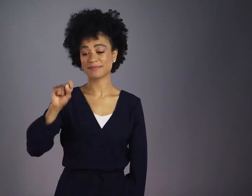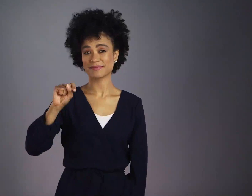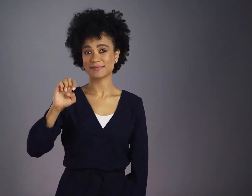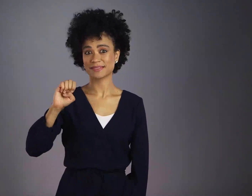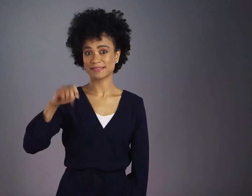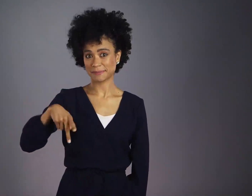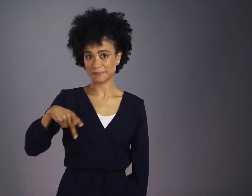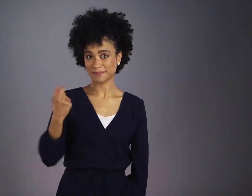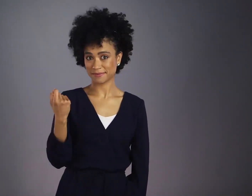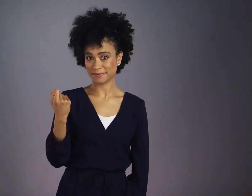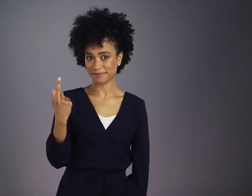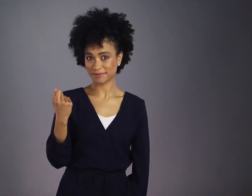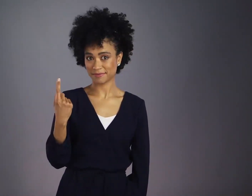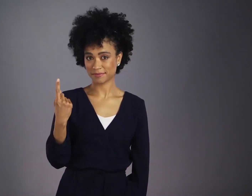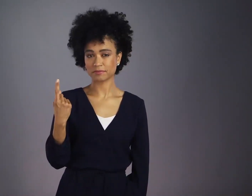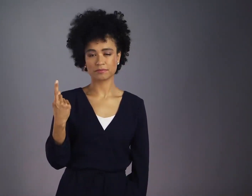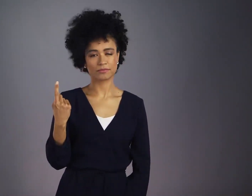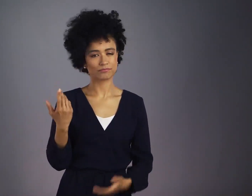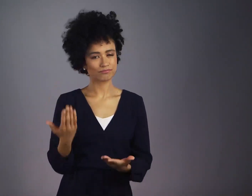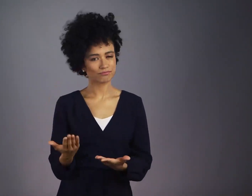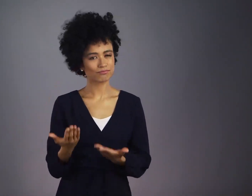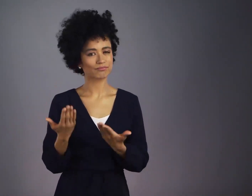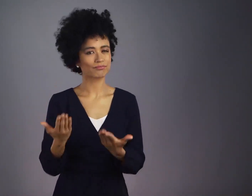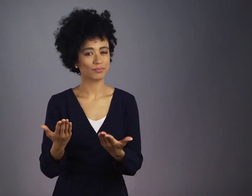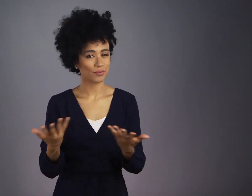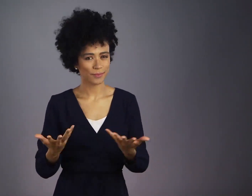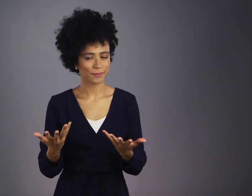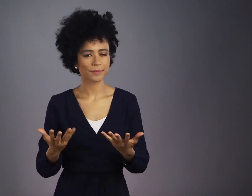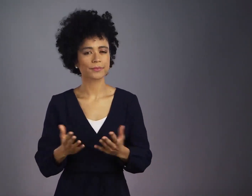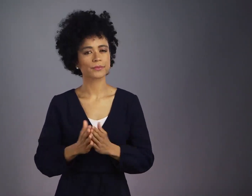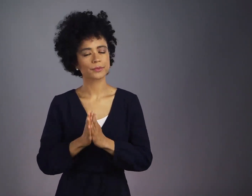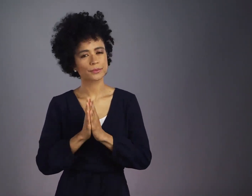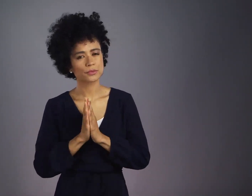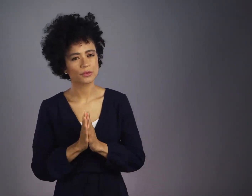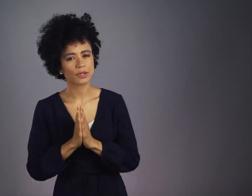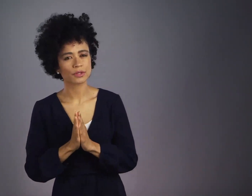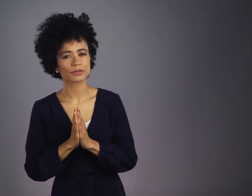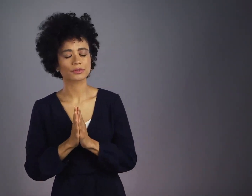Step Eleven suggests prayer and meditation.